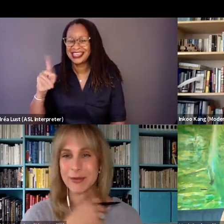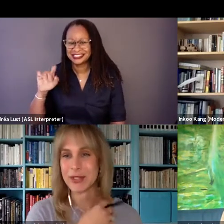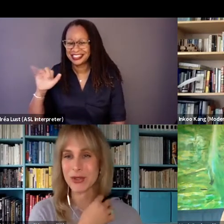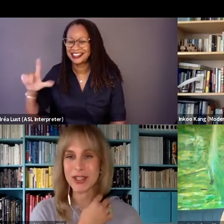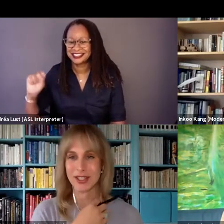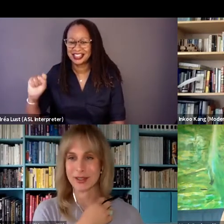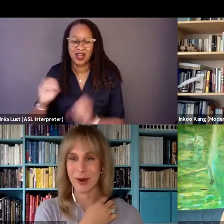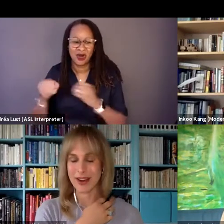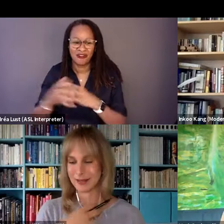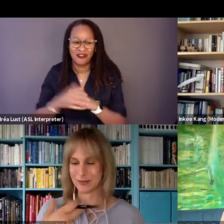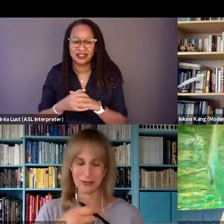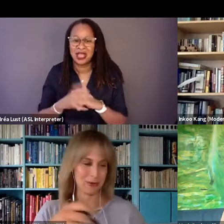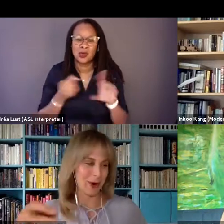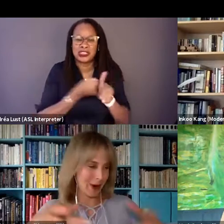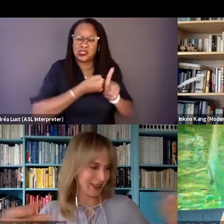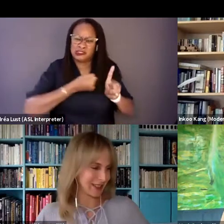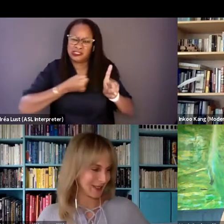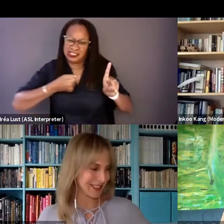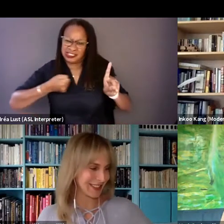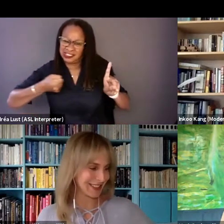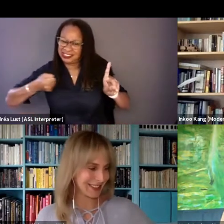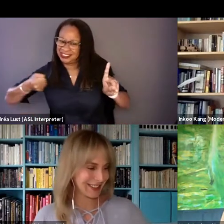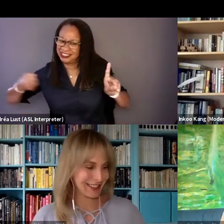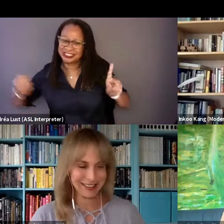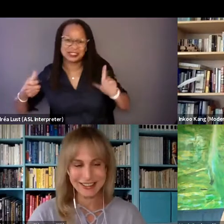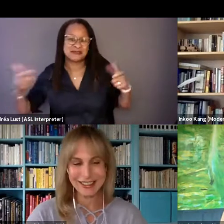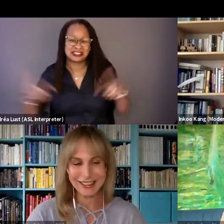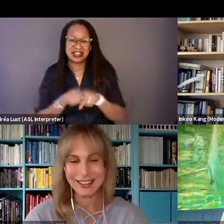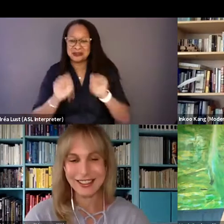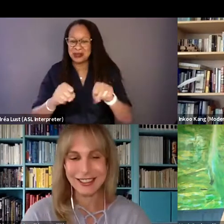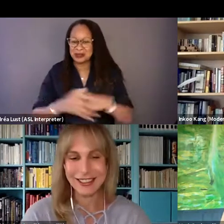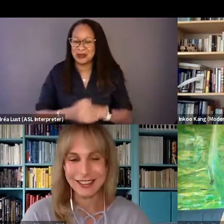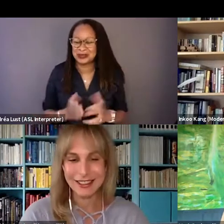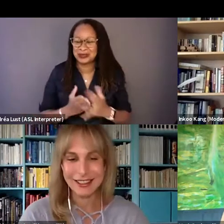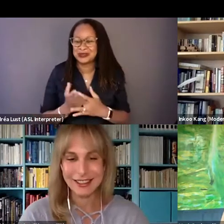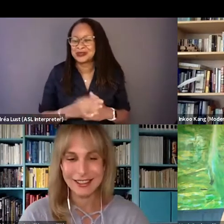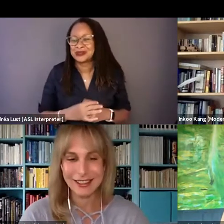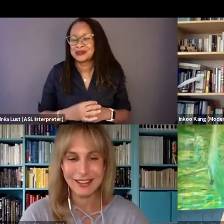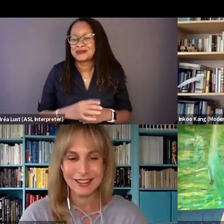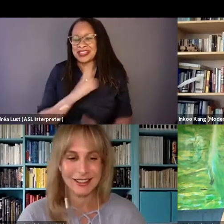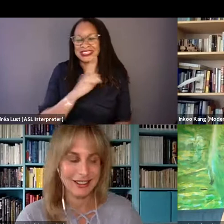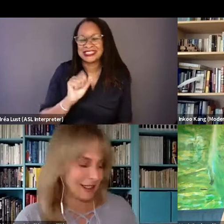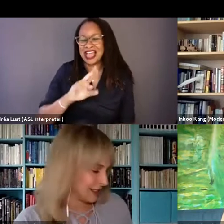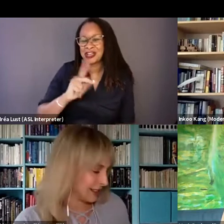We had to stretch it as wide as broadly as we could. Yeah, to Zackary's statement earlier,